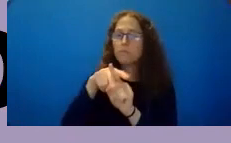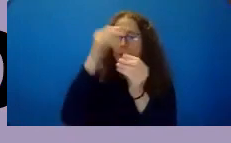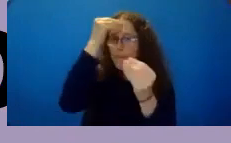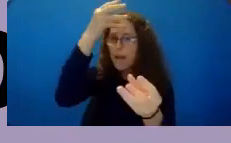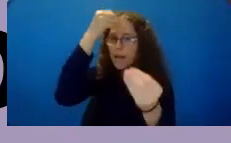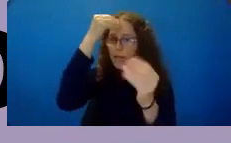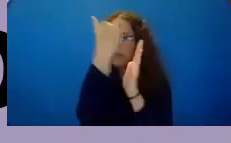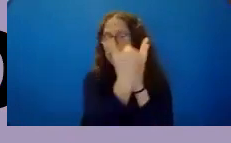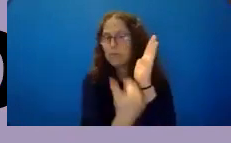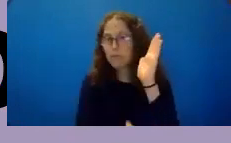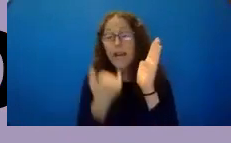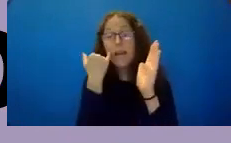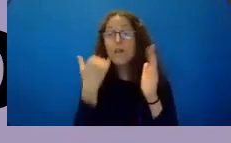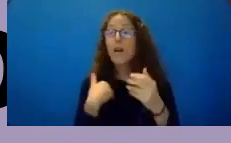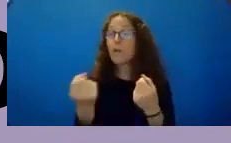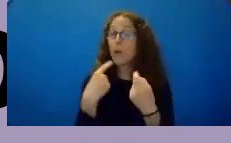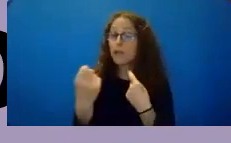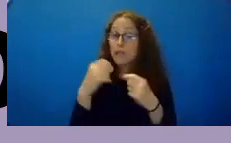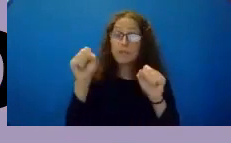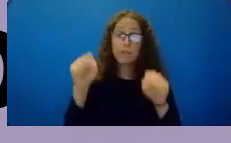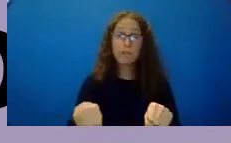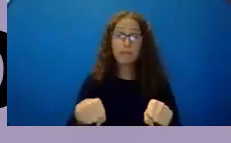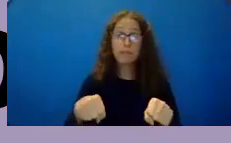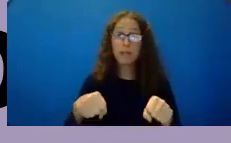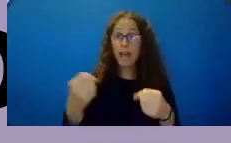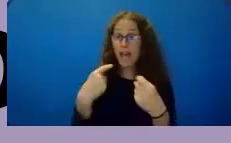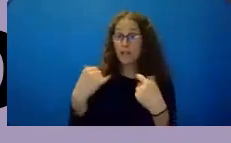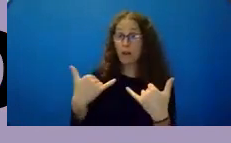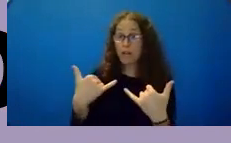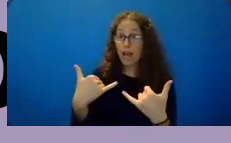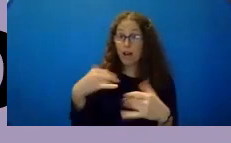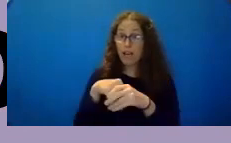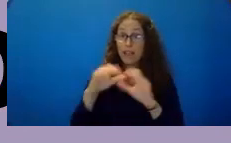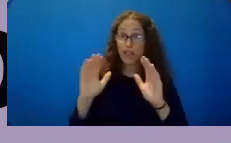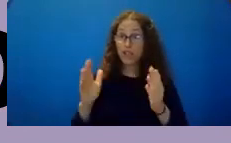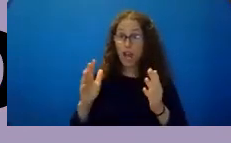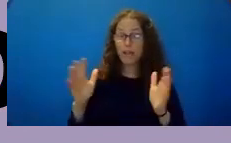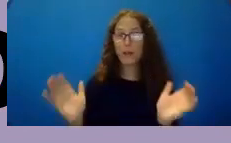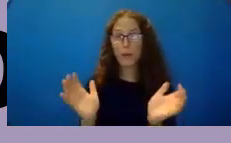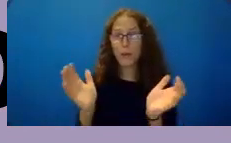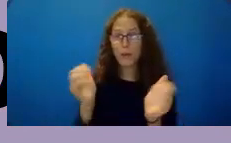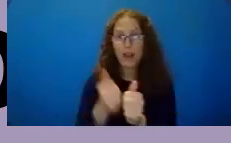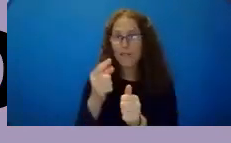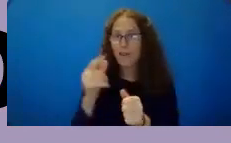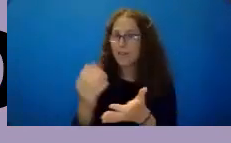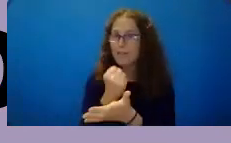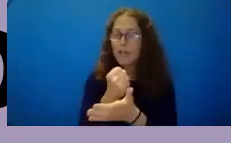THE PRESENTATION. WE ENCOURAGE YOU TO VISIT THE ZOOM GRANTS WEBPAGE WHICH CONTAINS ALL OF THE